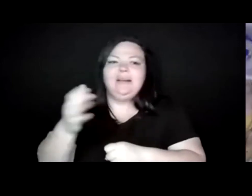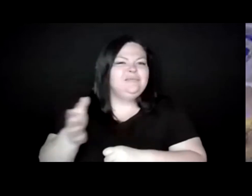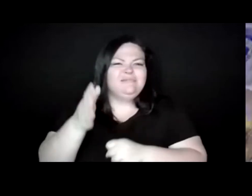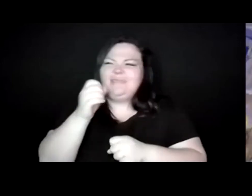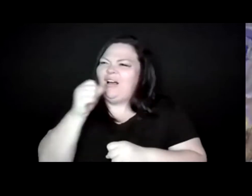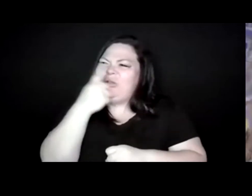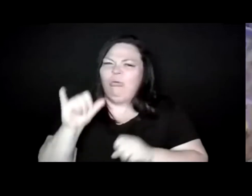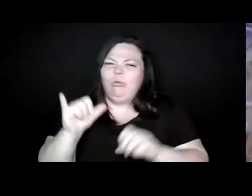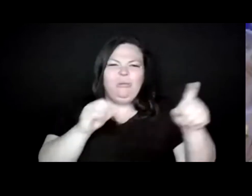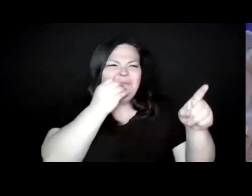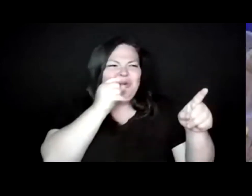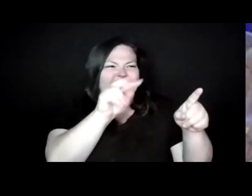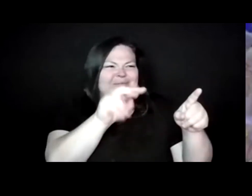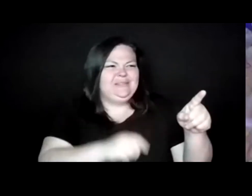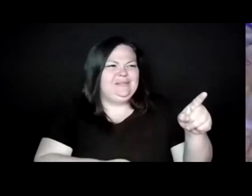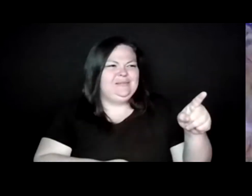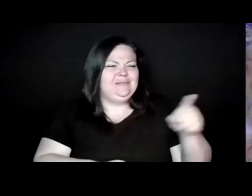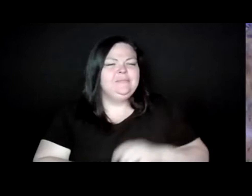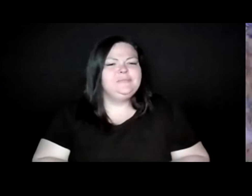kumain ka na ba?//